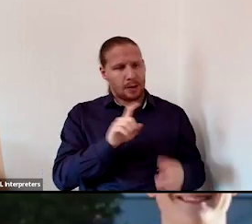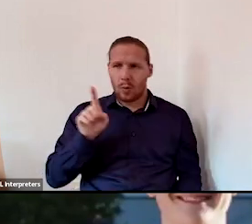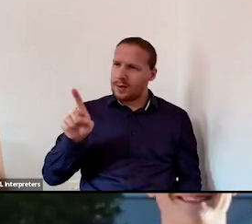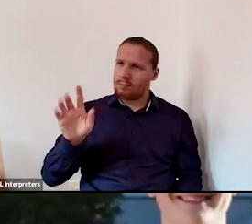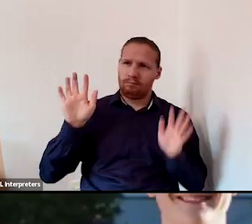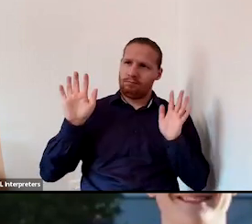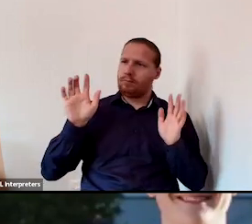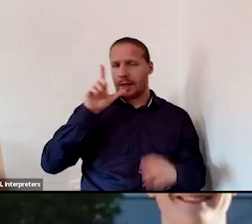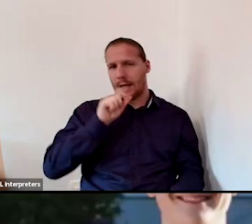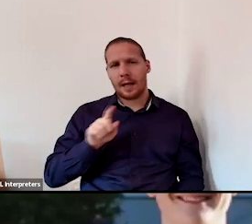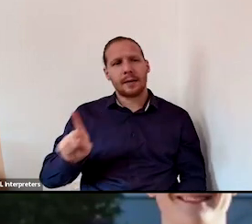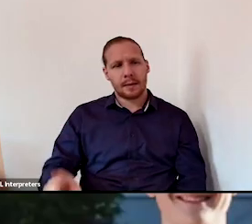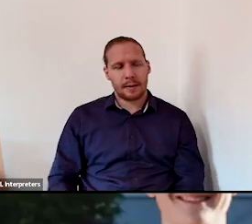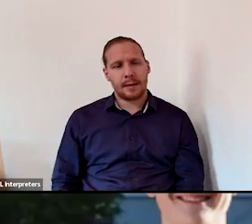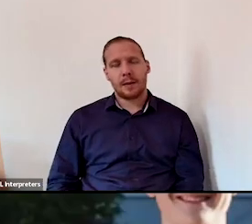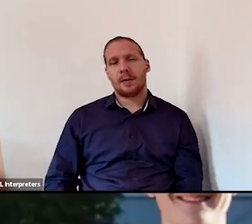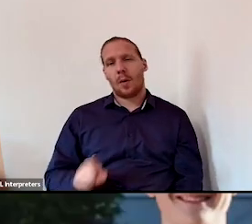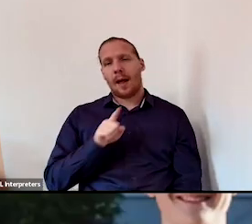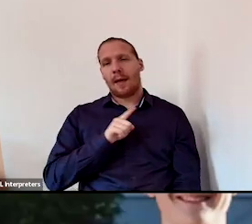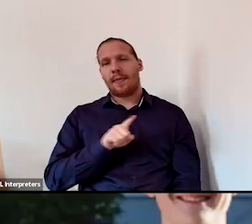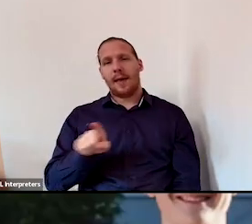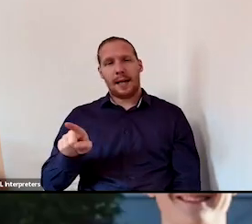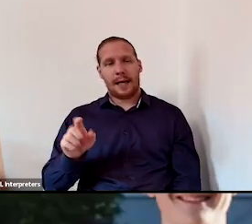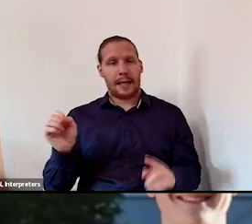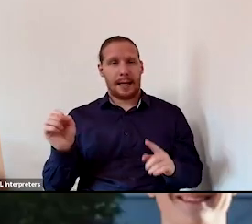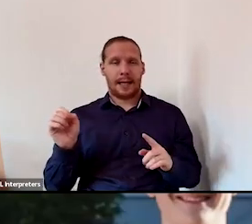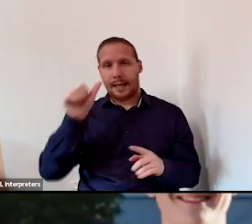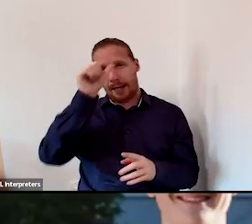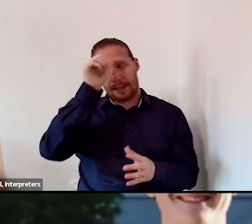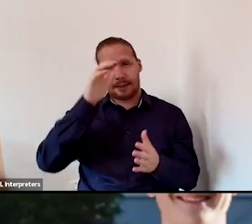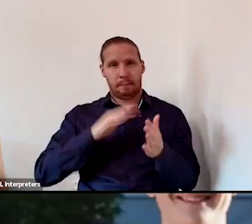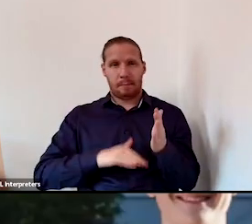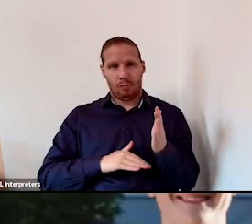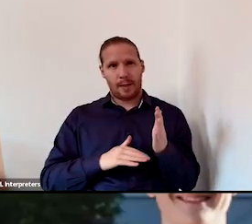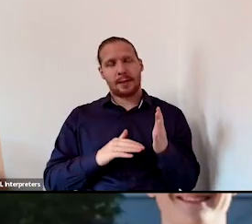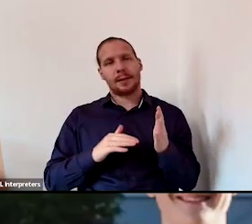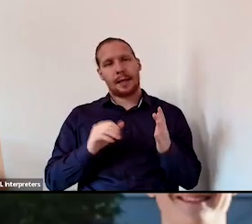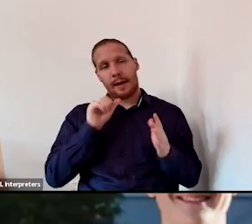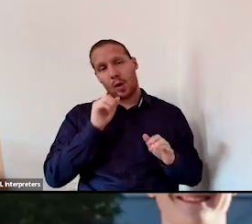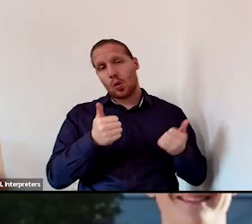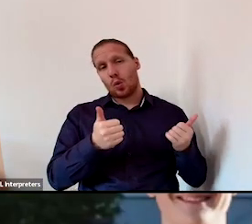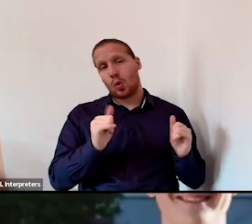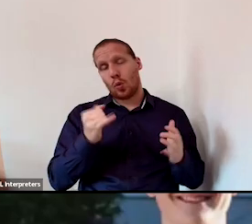during this pivotal life stage, with a supportive or difficult, can shape how they move into adulthood and influence their long term wellbeing.